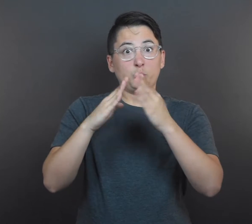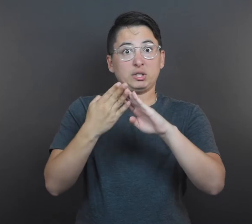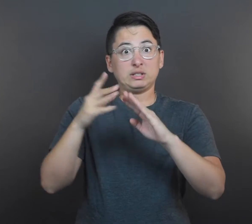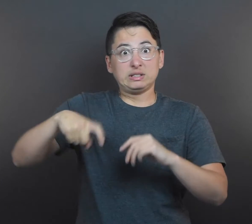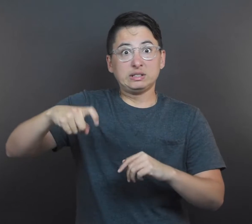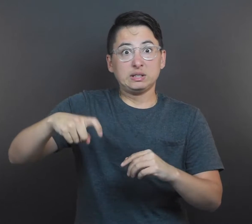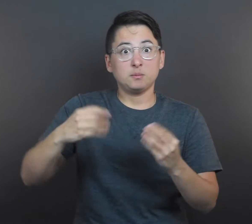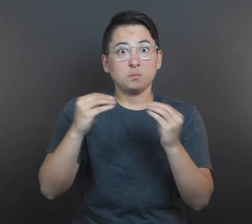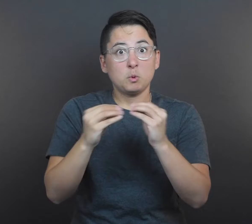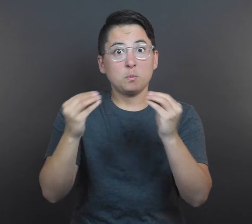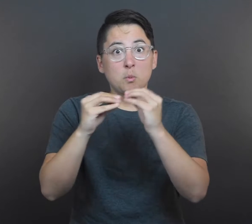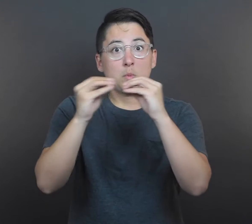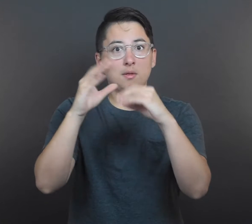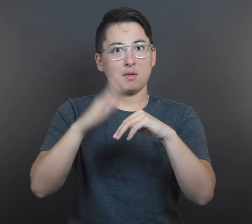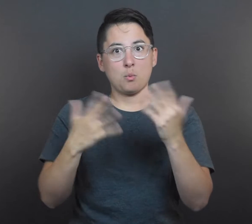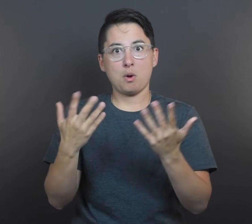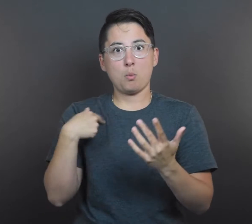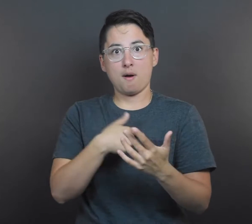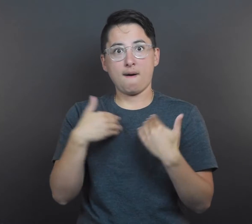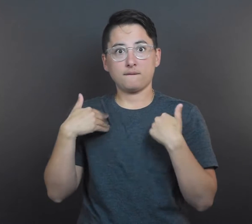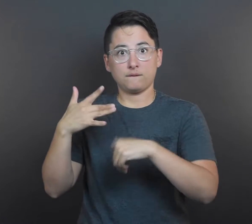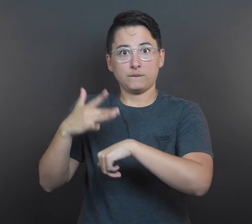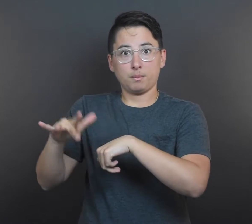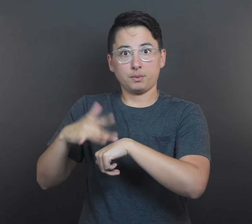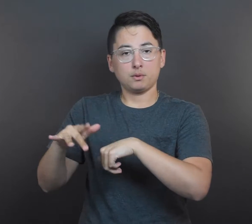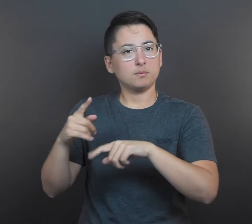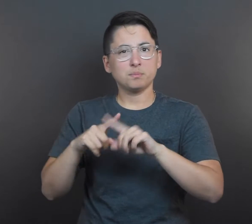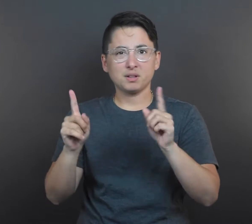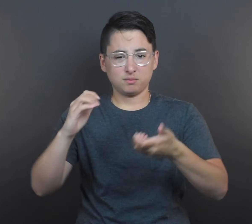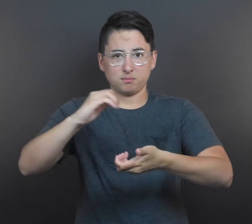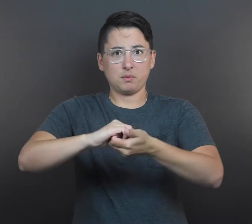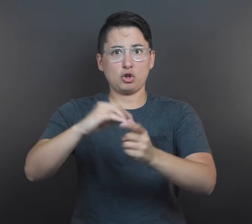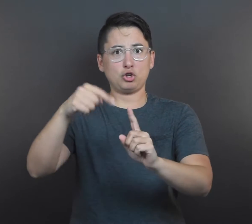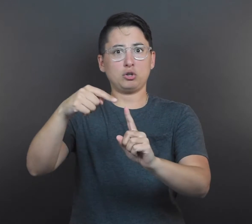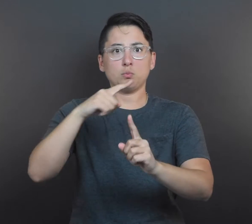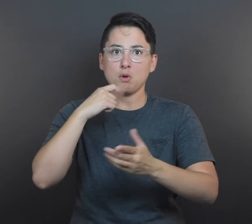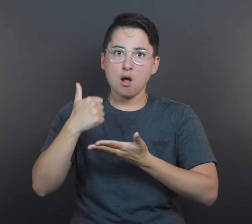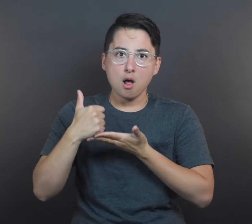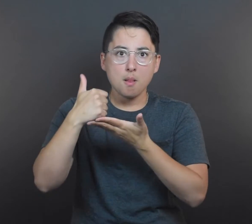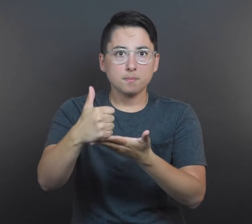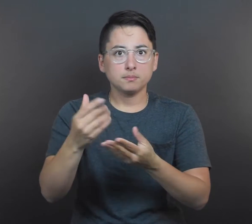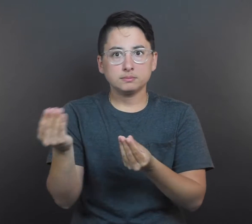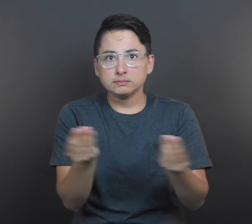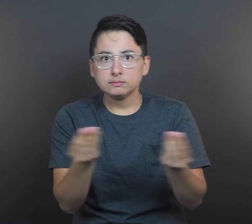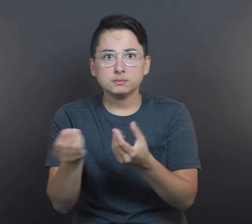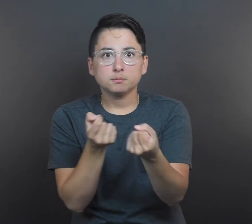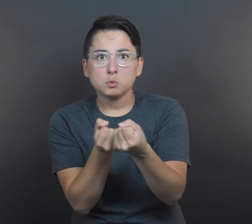in facilitating assistance to communities," said Chaudhary. Looking forward, "maintaining